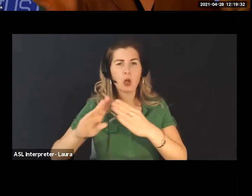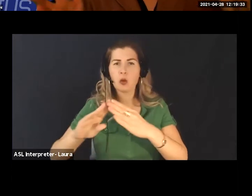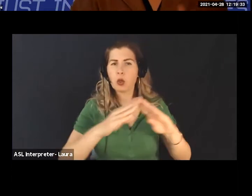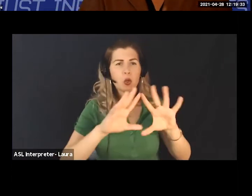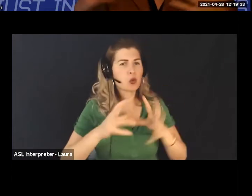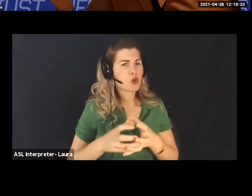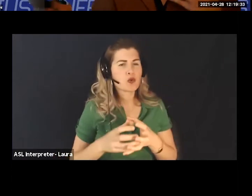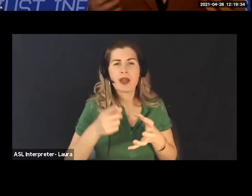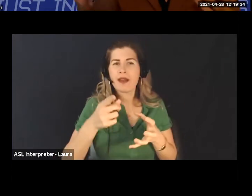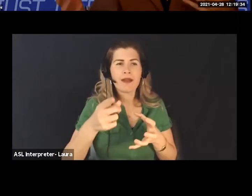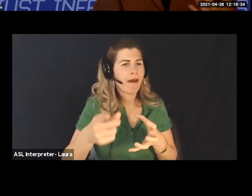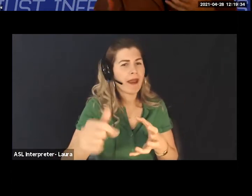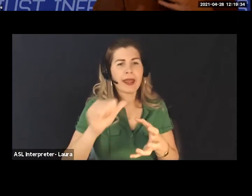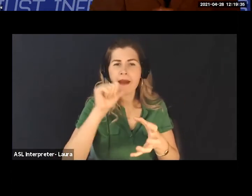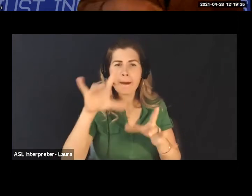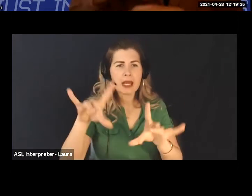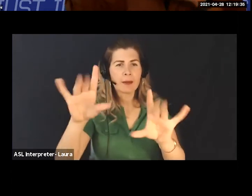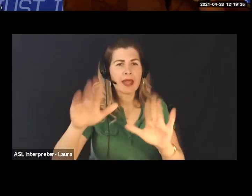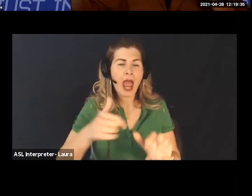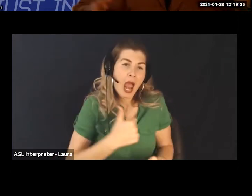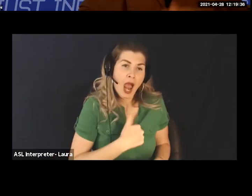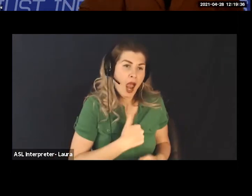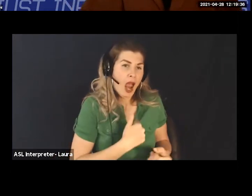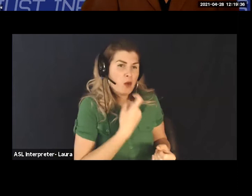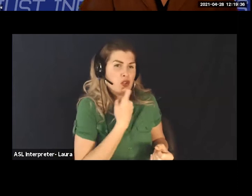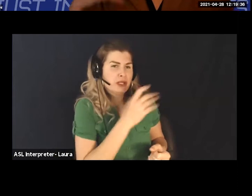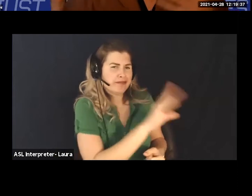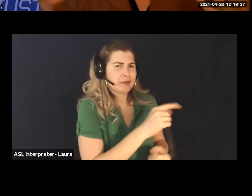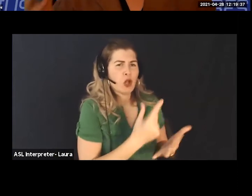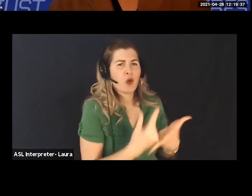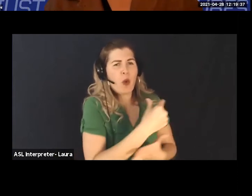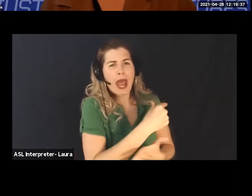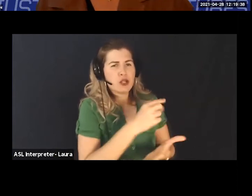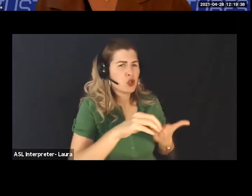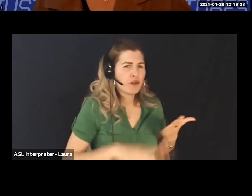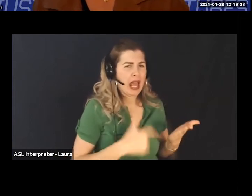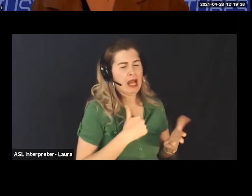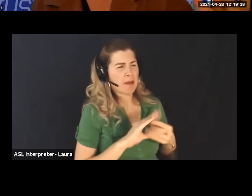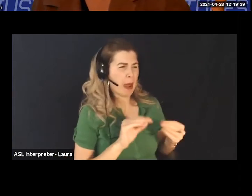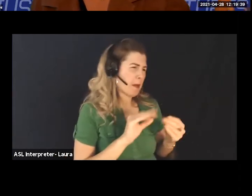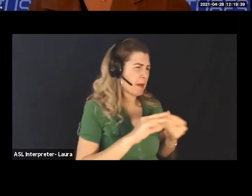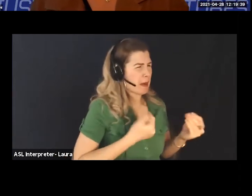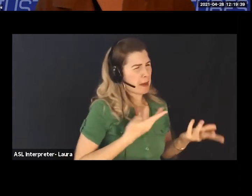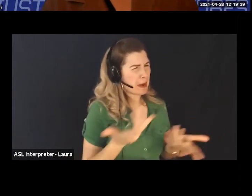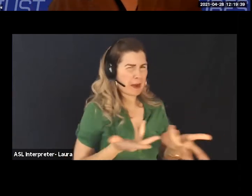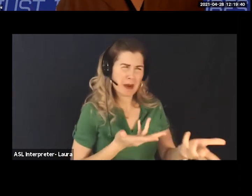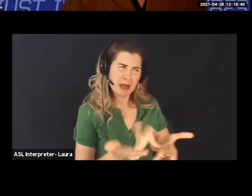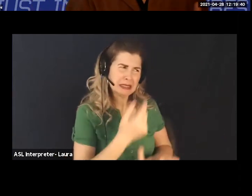left just ranting to fellow graduate student workers at my university and anyone who would listen about how worried I was about these street lights.